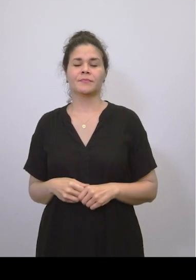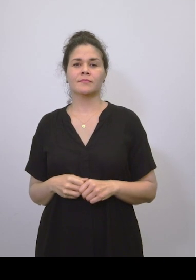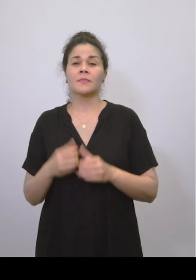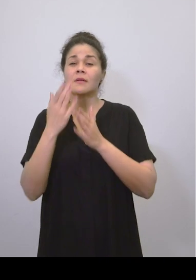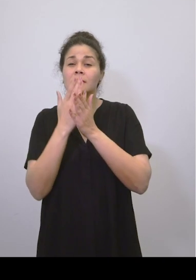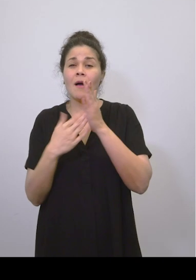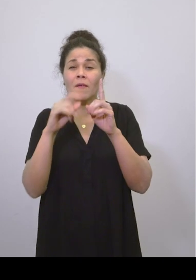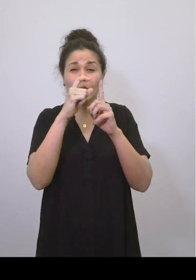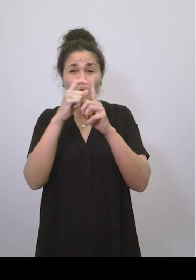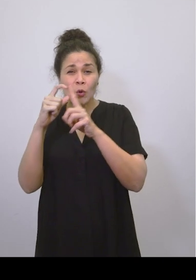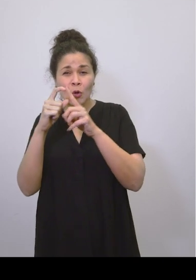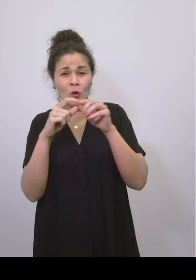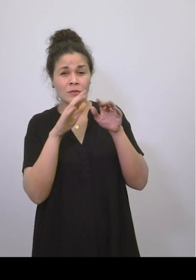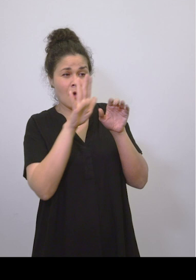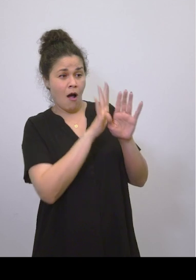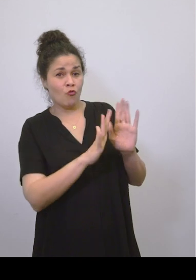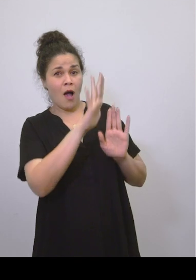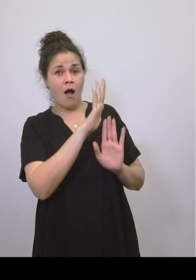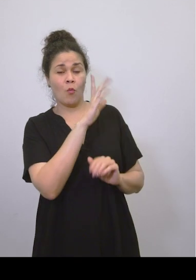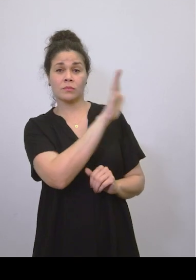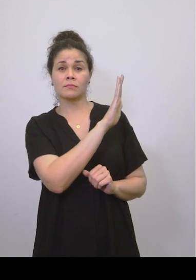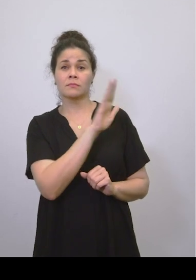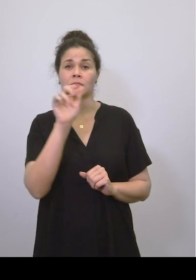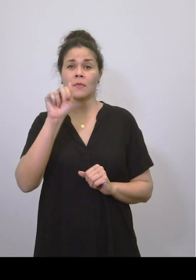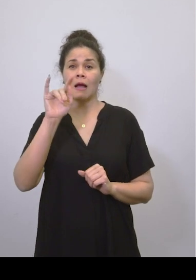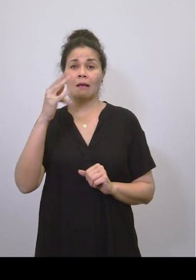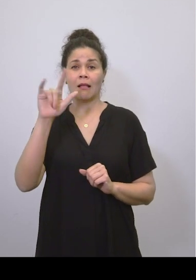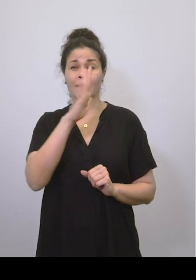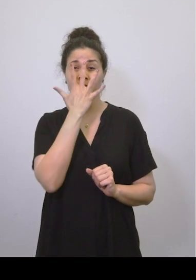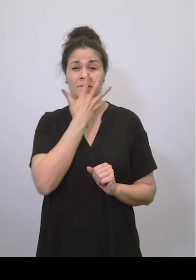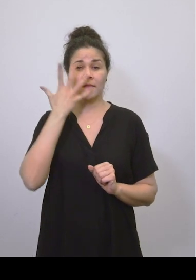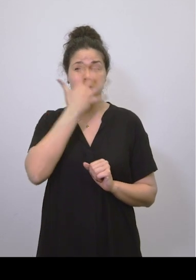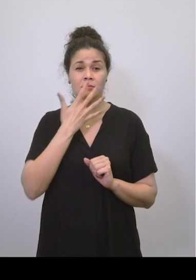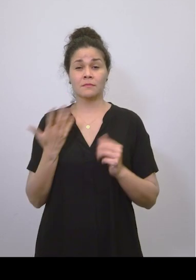Some of the text printed across Hill’s face includes: